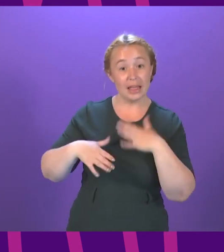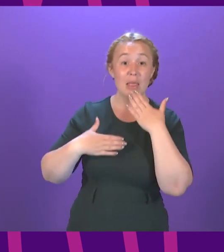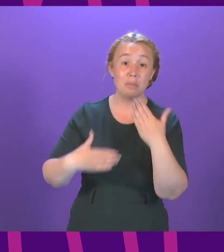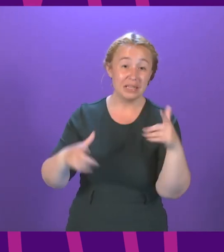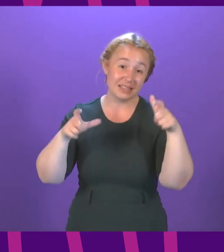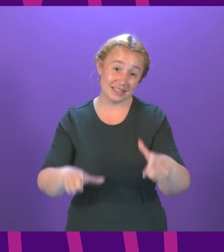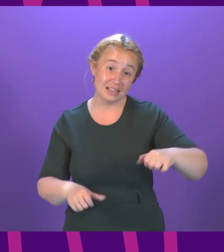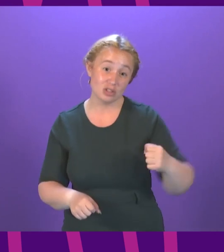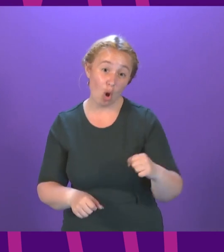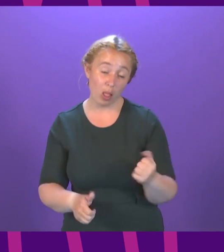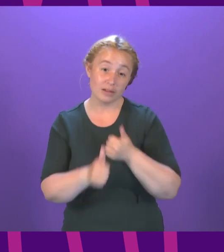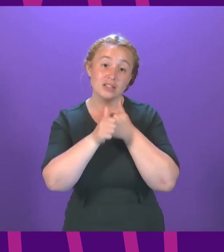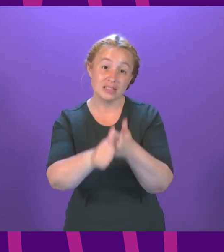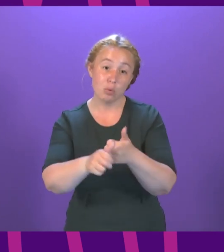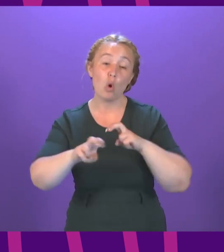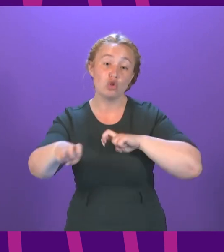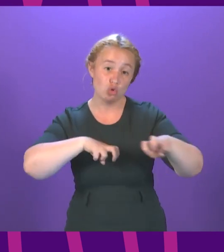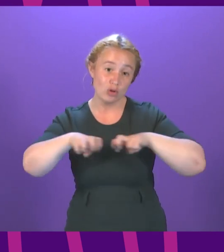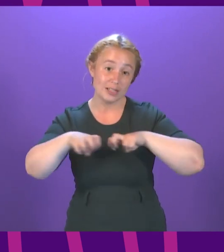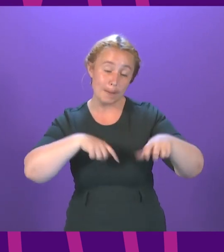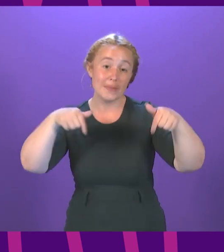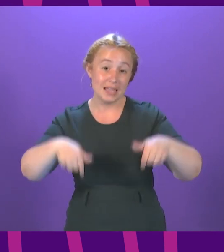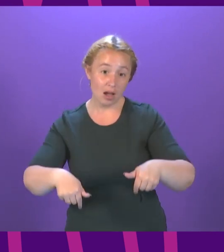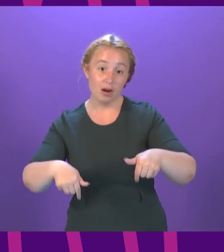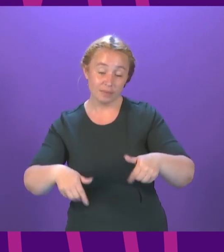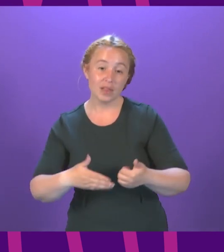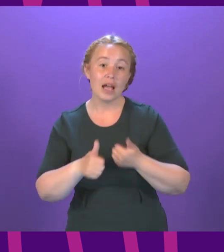and to support the tourism industry and local businesses the length and breadth of the country.